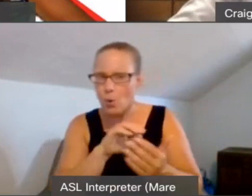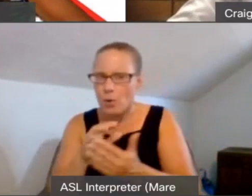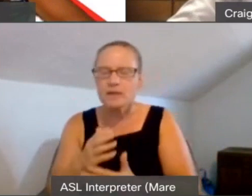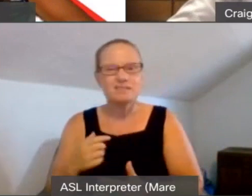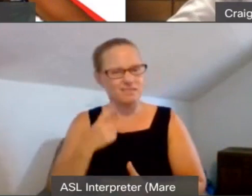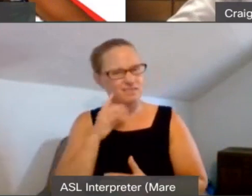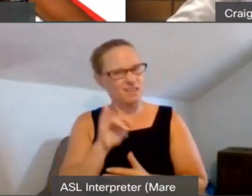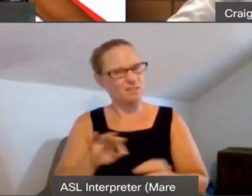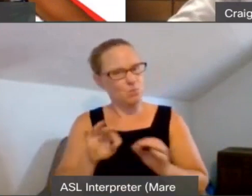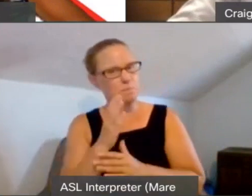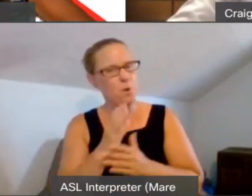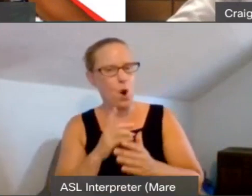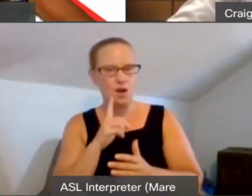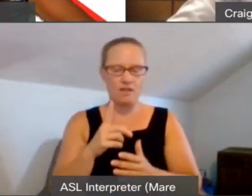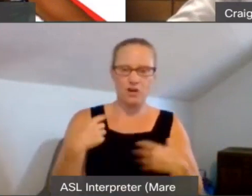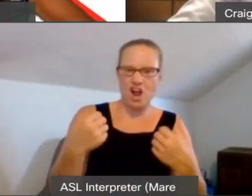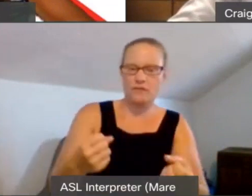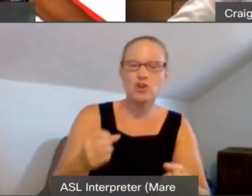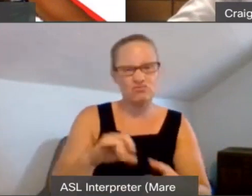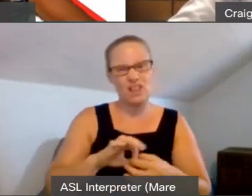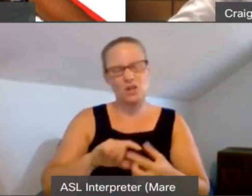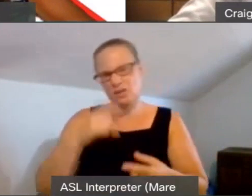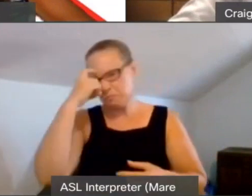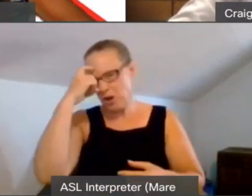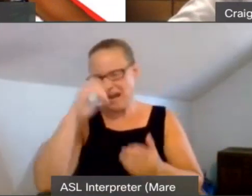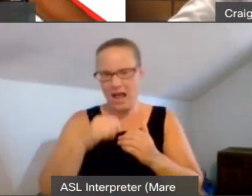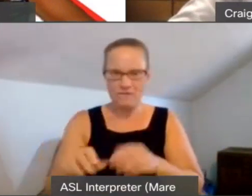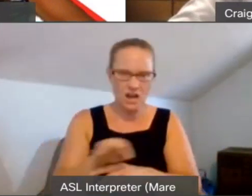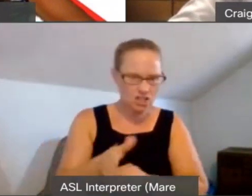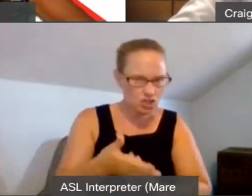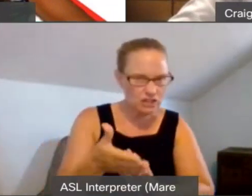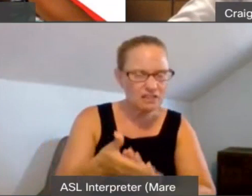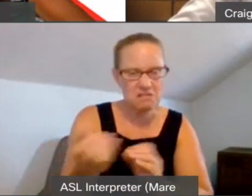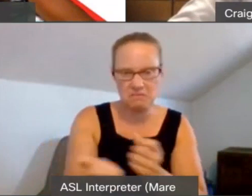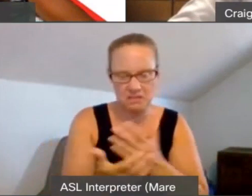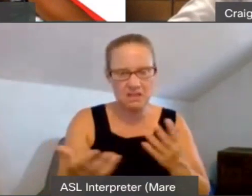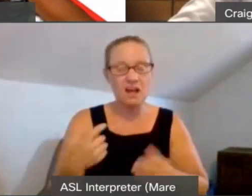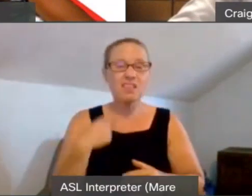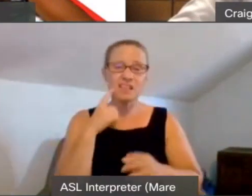that has a lot to do with the brain and everything like that so I think just important trainings